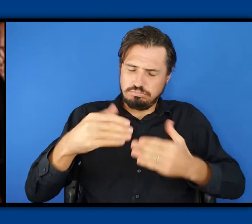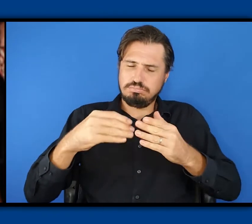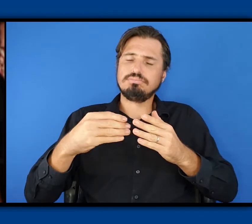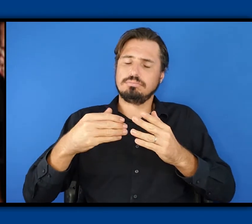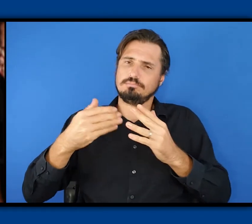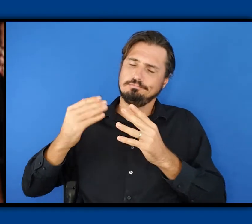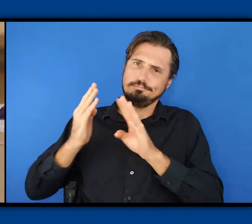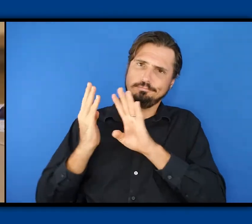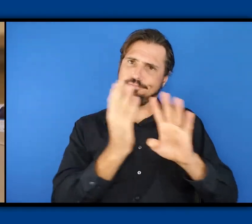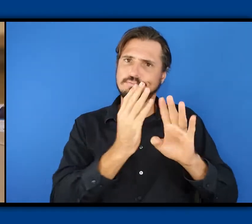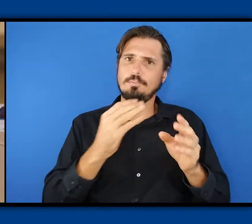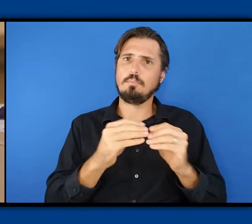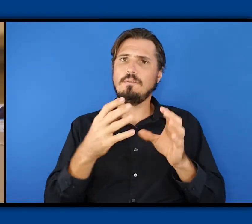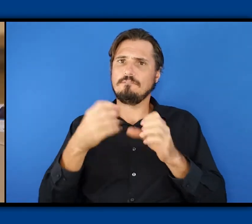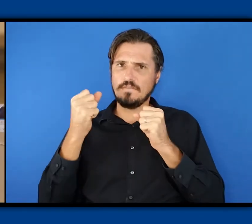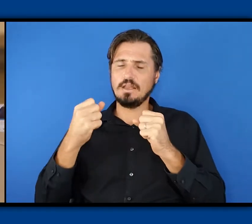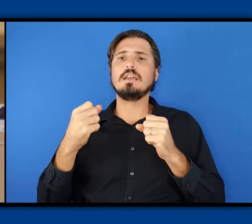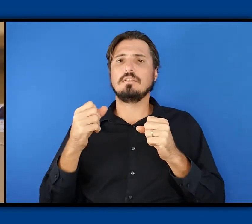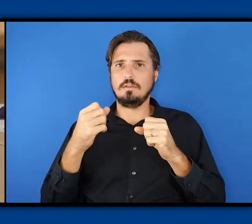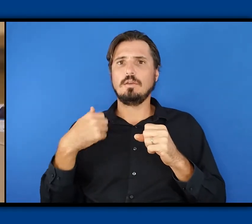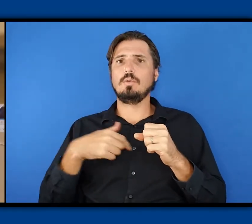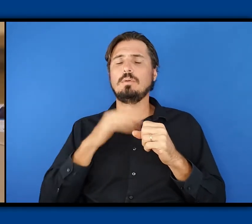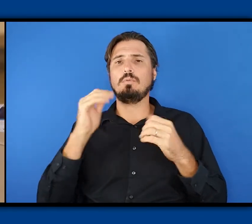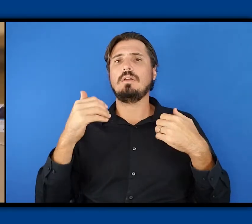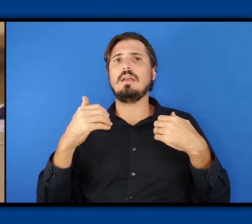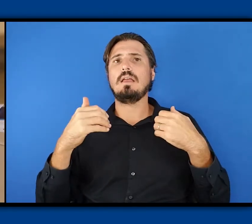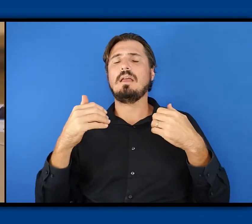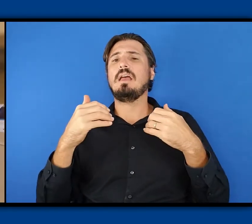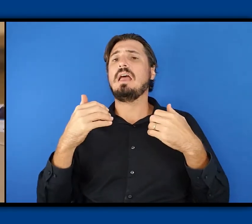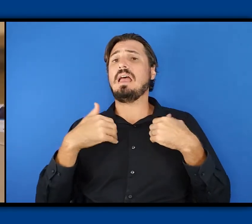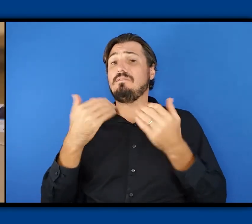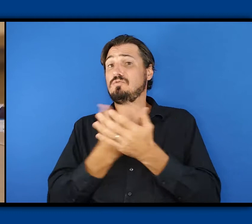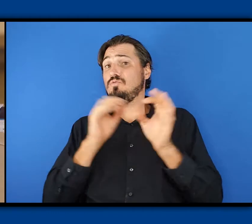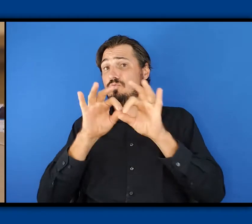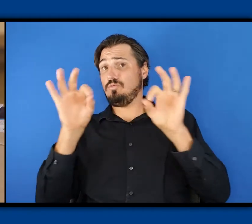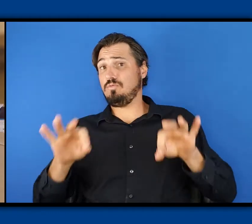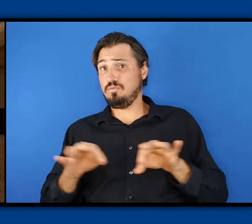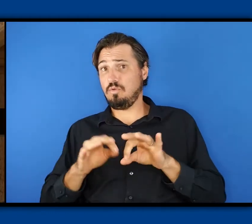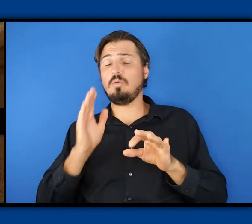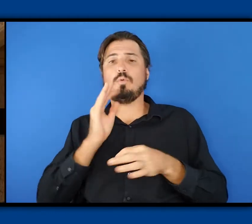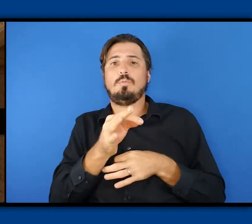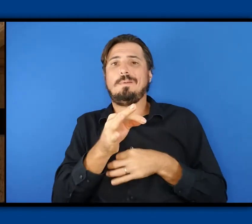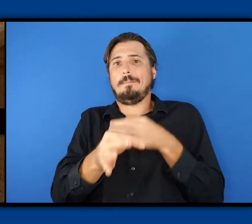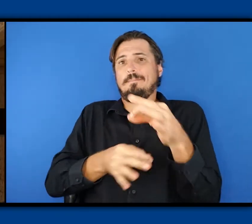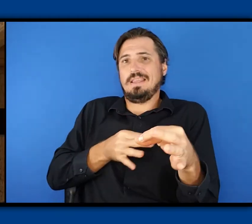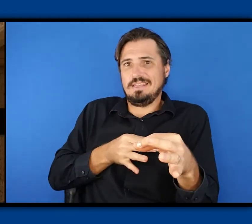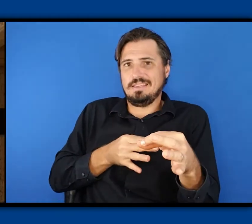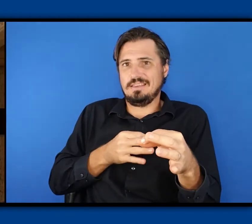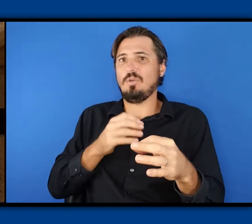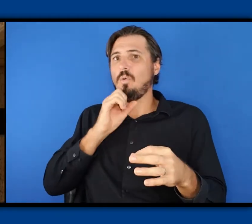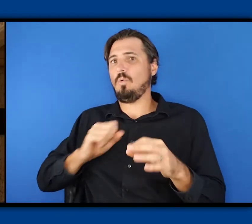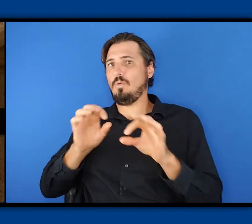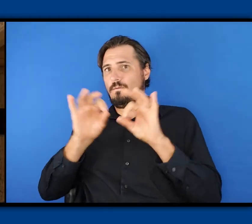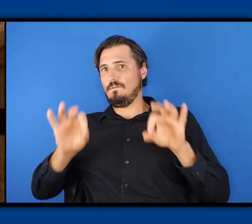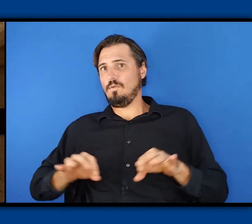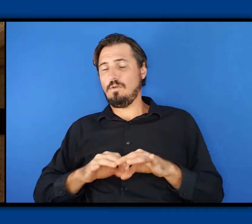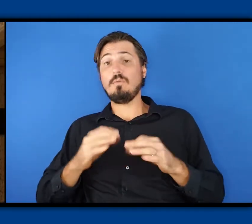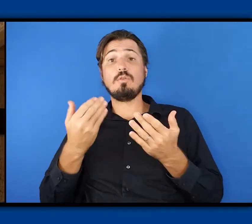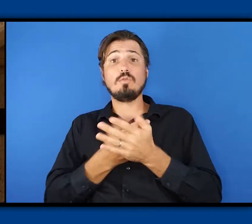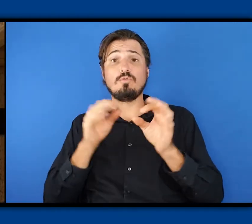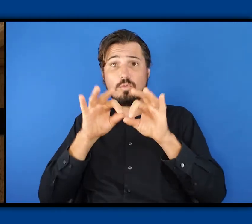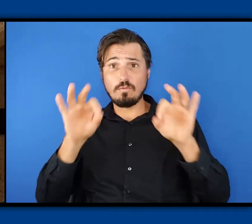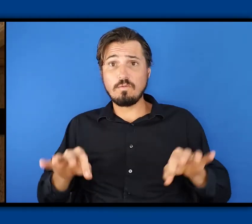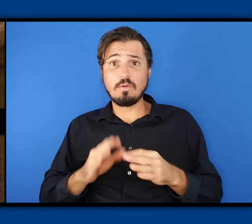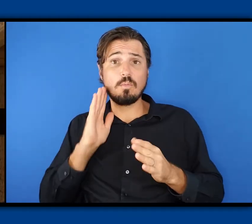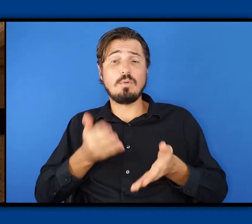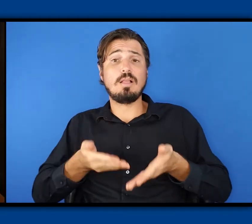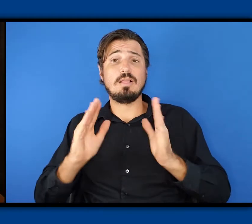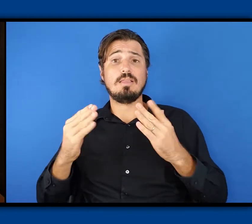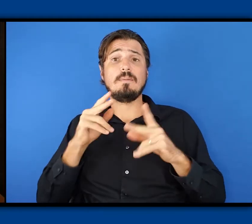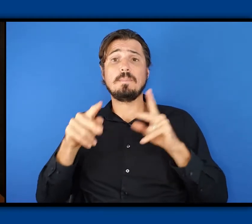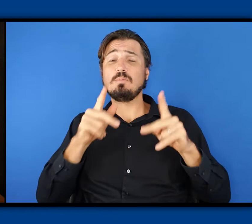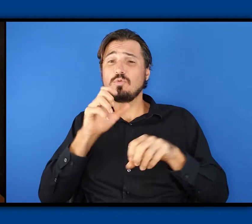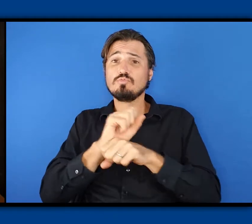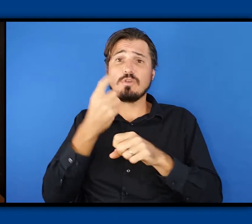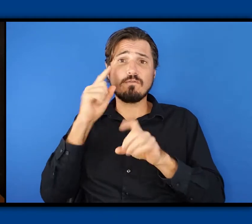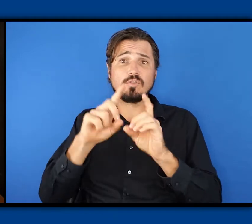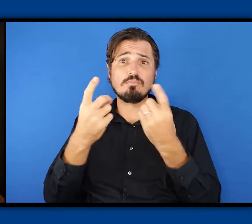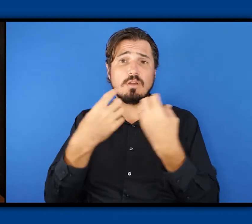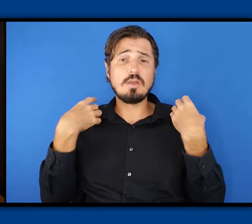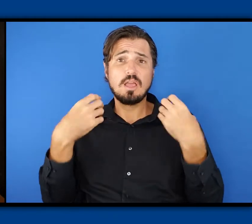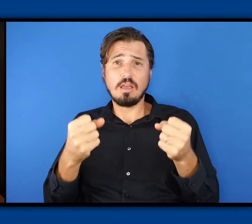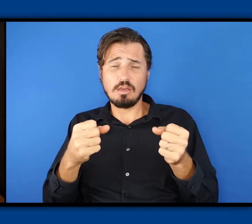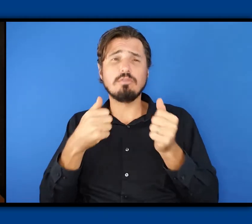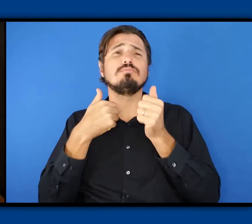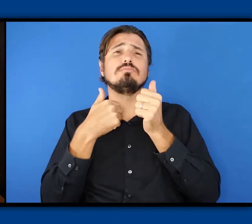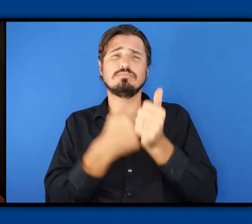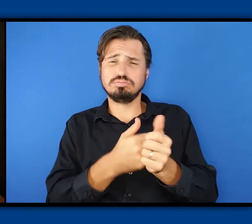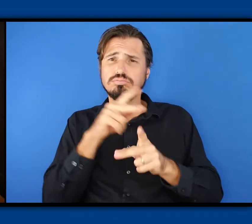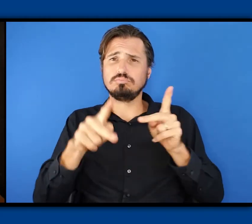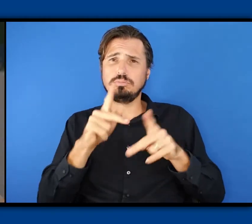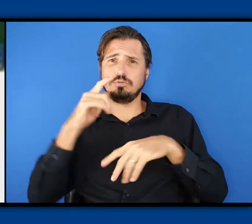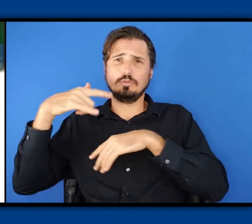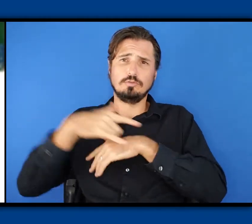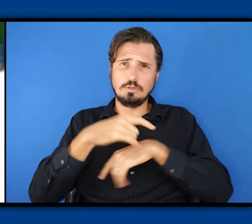form that all quarantined travelers must complete upon arrival to Kauai. This form allows health officials to monitor arrivals, and help police track and enforce quarantine requirements. The new